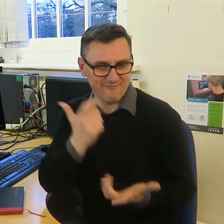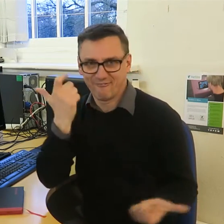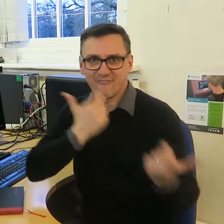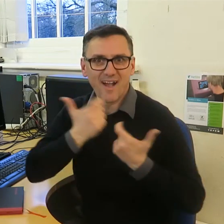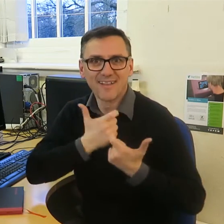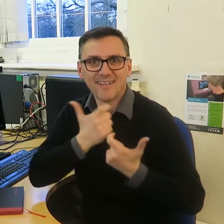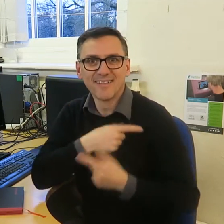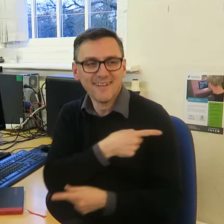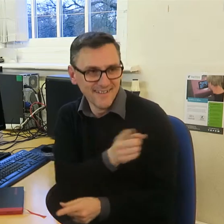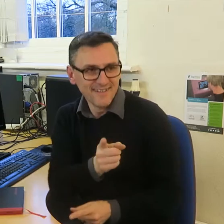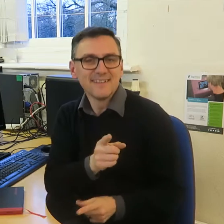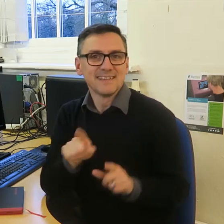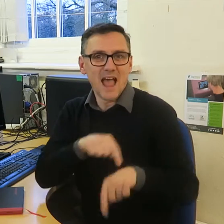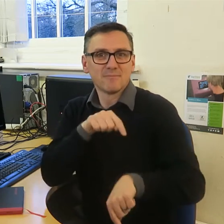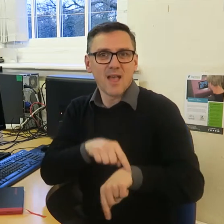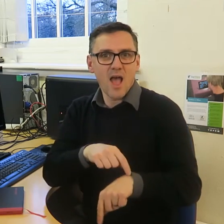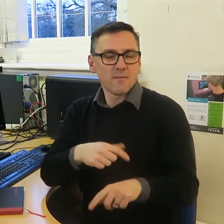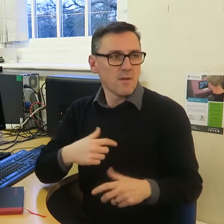I love meeting people and having fun. I love the buzz I get of increasing our customer base